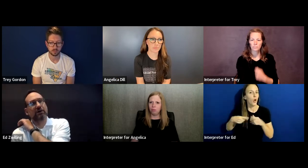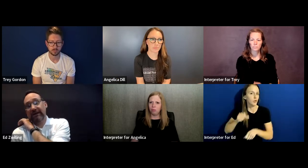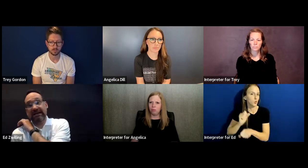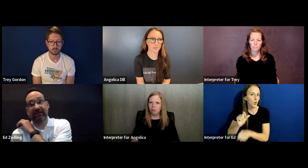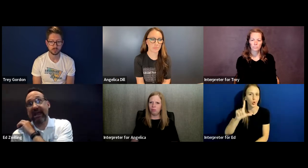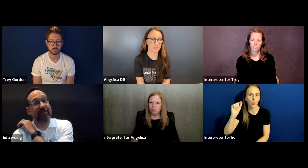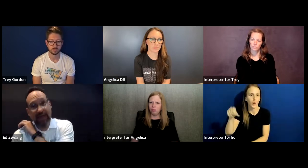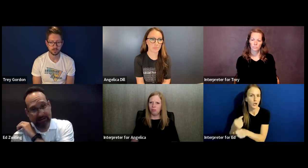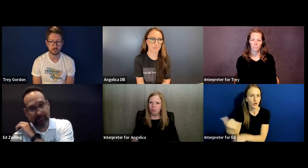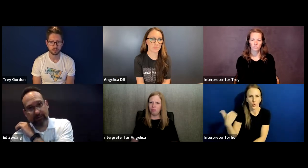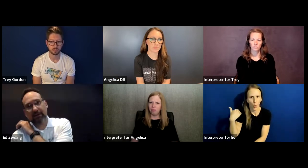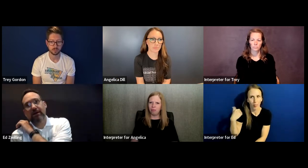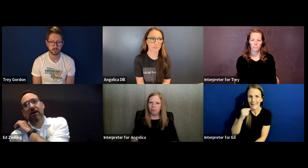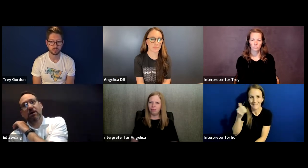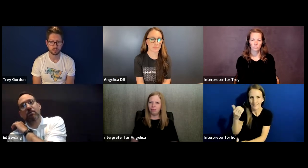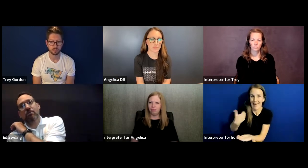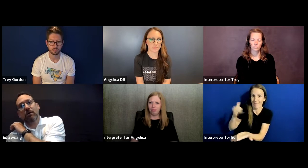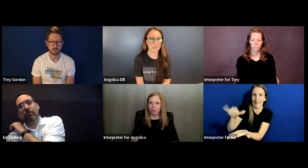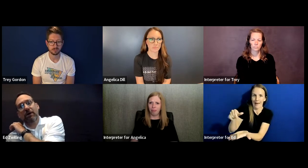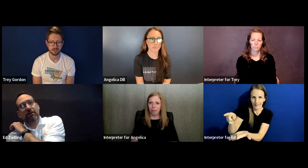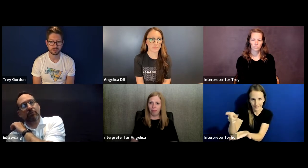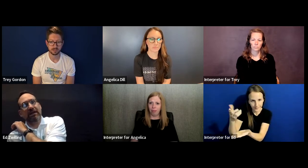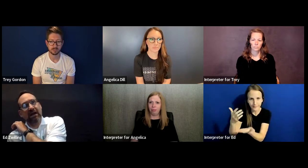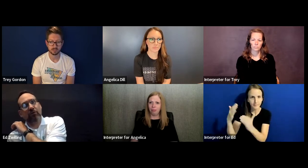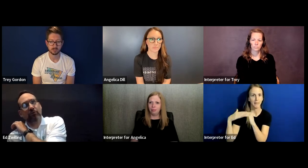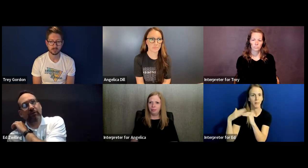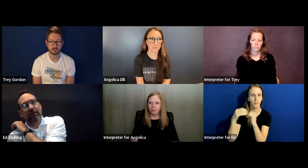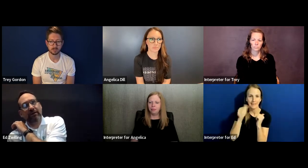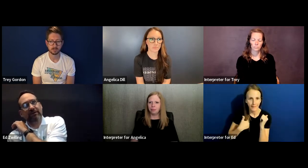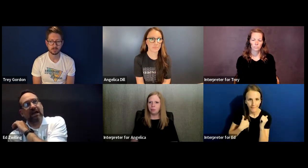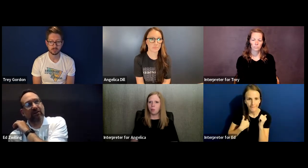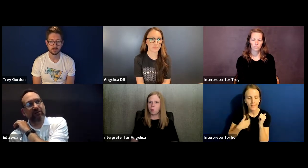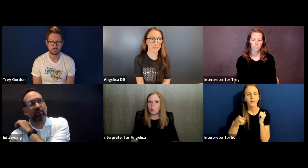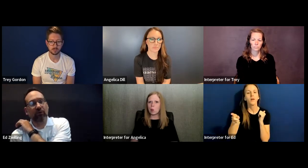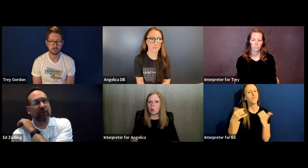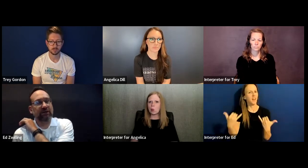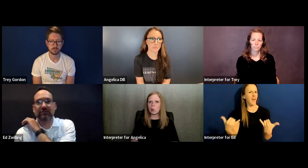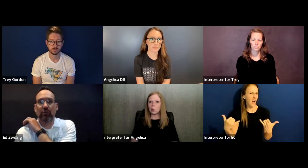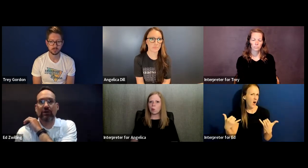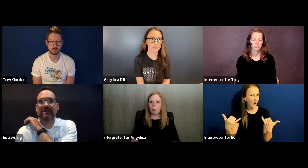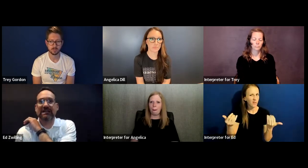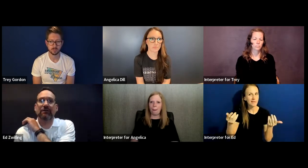they didn't even have that um but but now it's kind of a double edged sword it's like now that